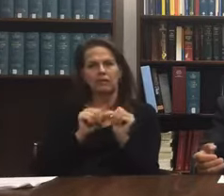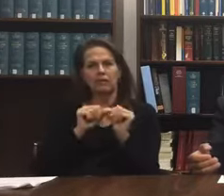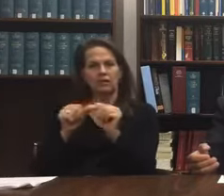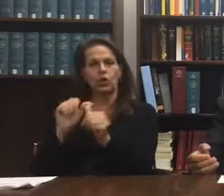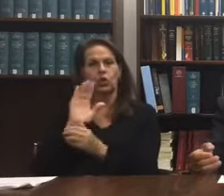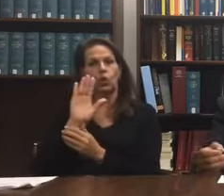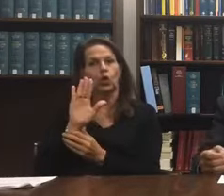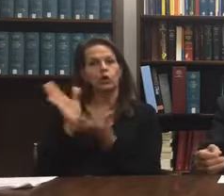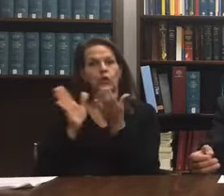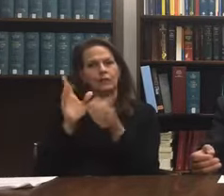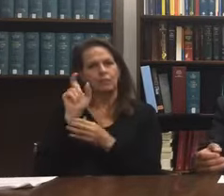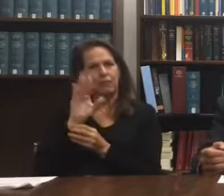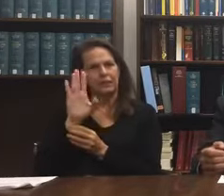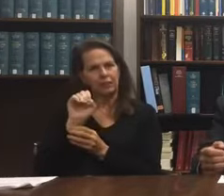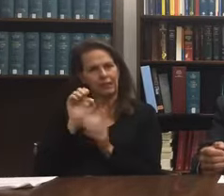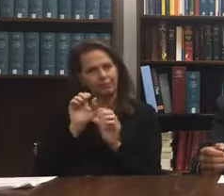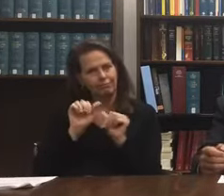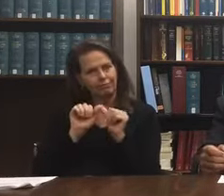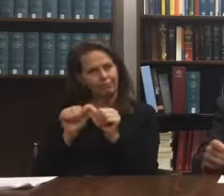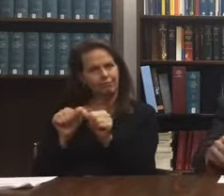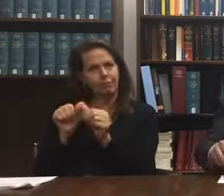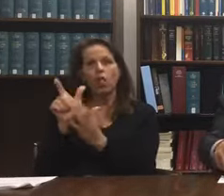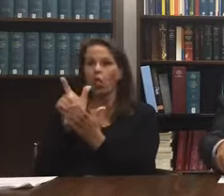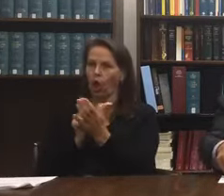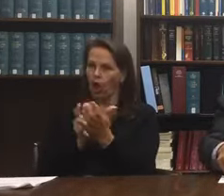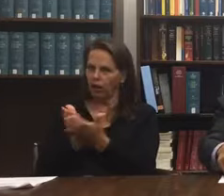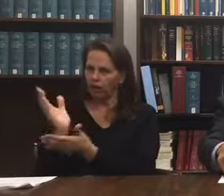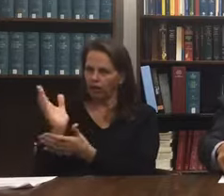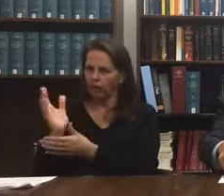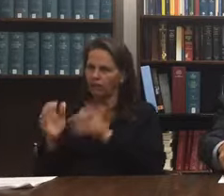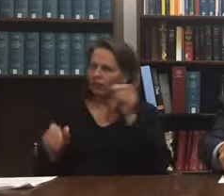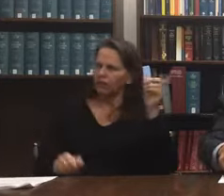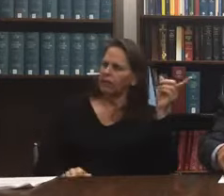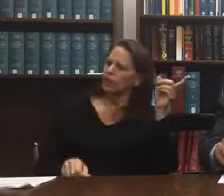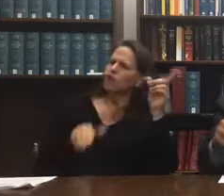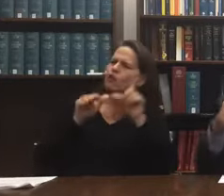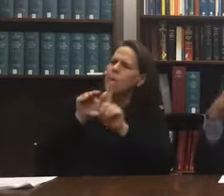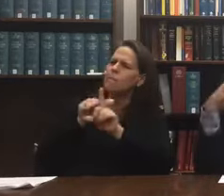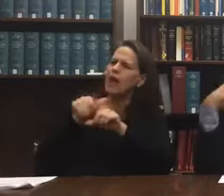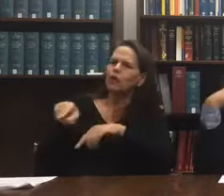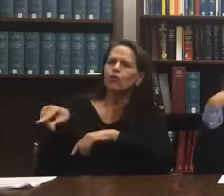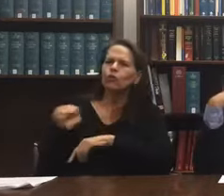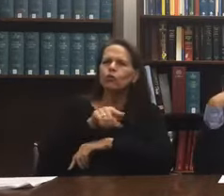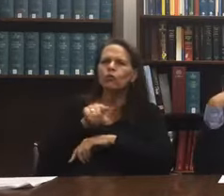continued by law over that time just a reminder for those who are watching that